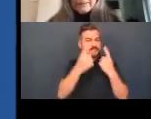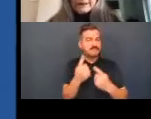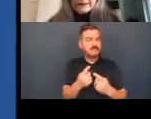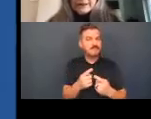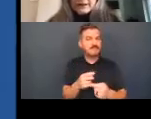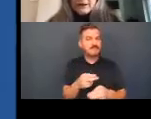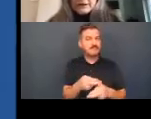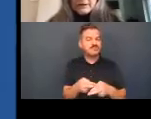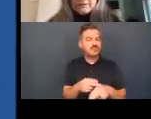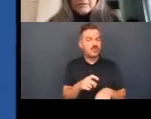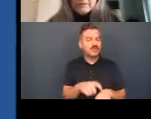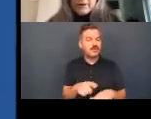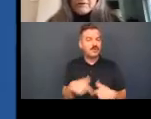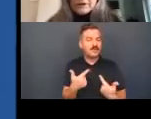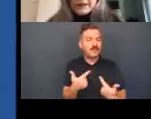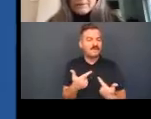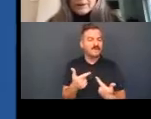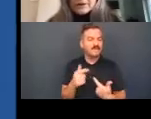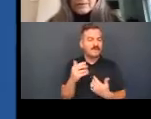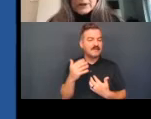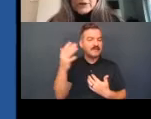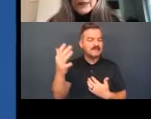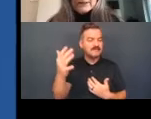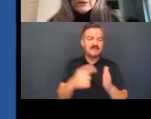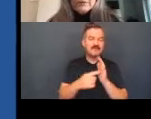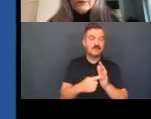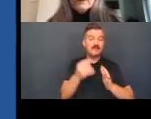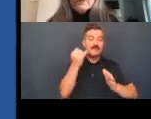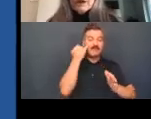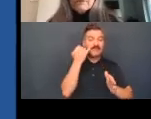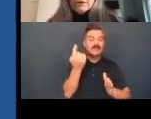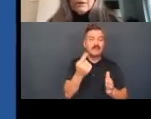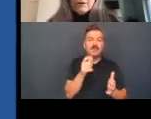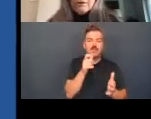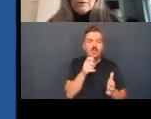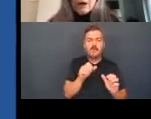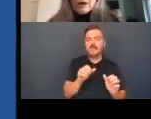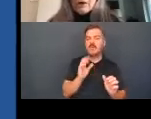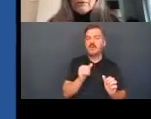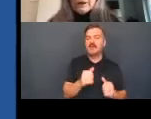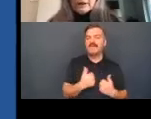expectancy also, for example, someone who has a two months survival for a non covert